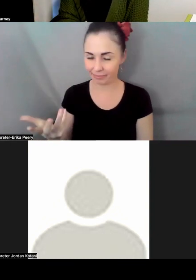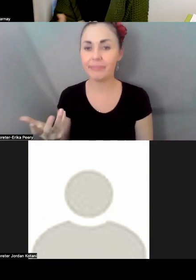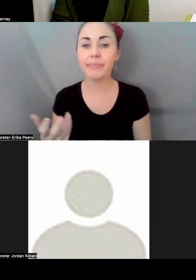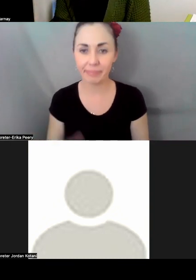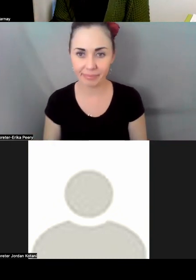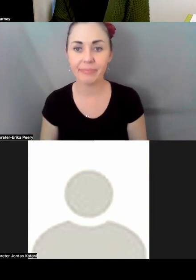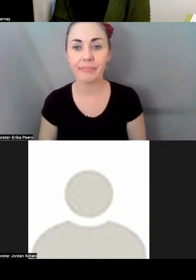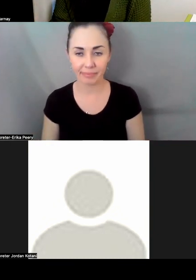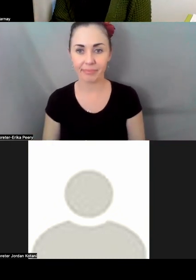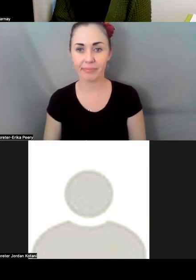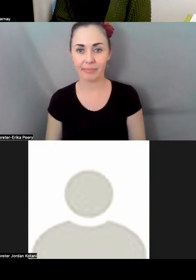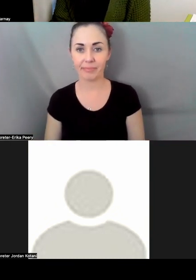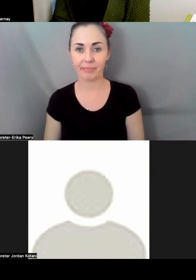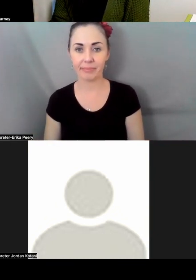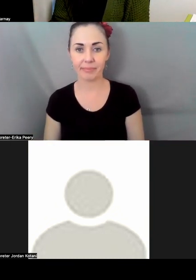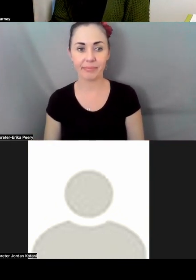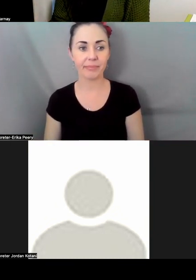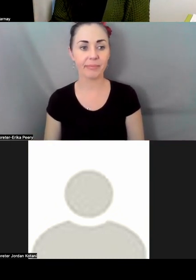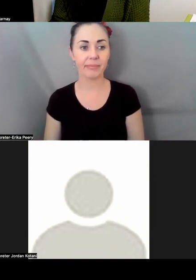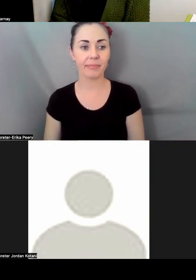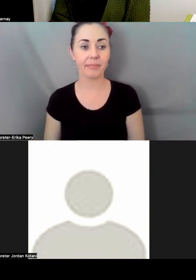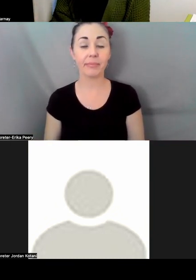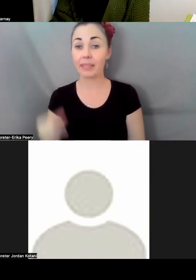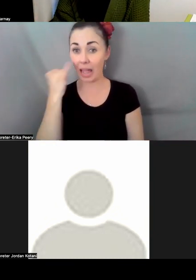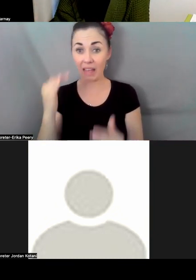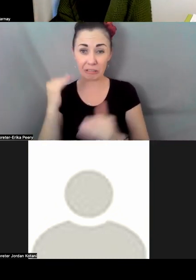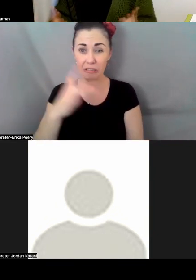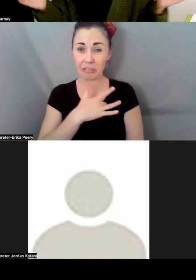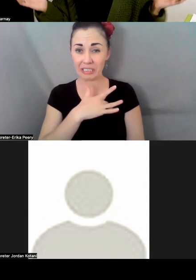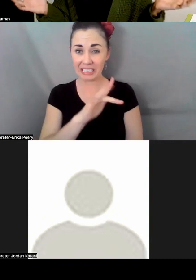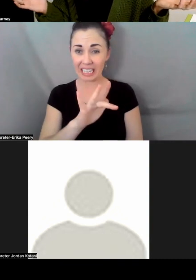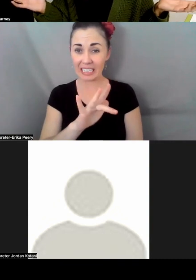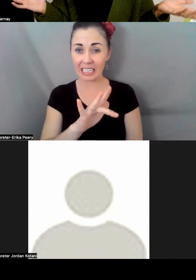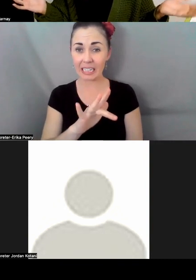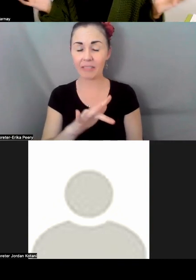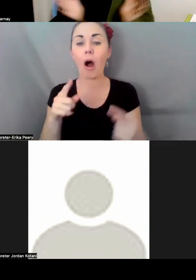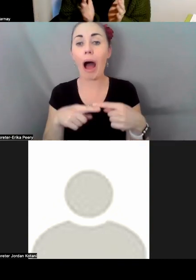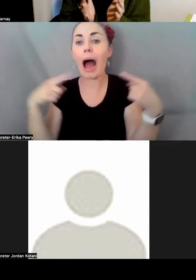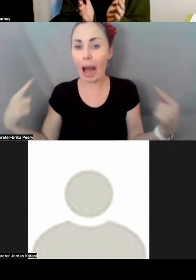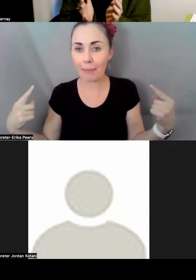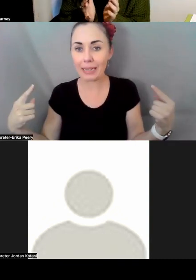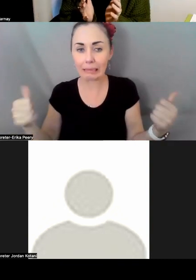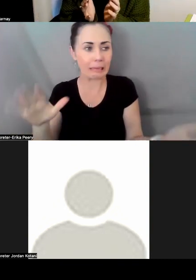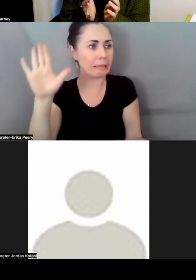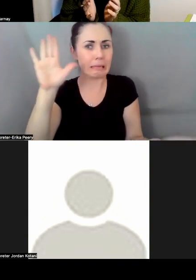visual feel. Hypersensitivity, maybe we do exact opposite. Minimize all of visual stimulation